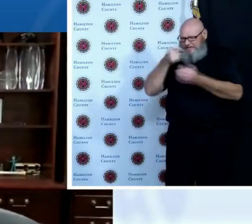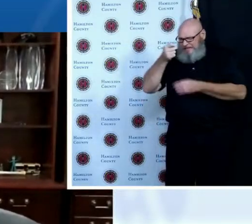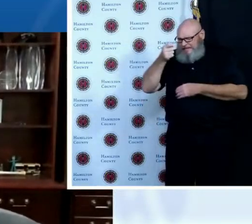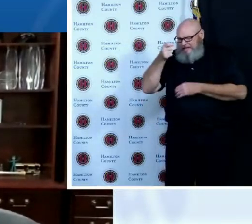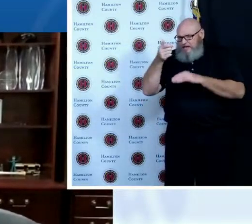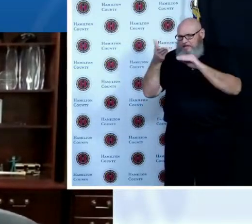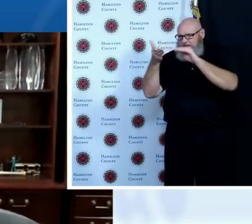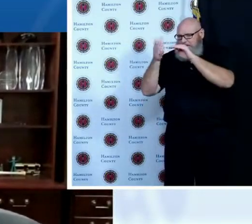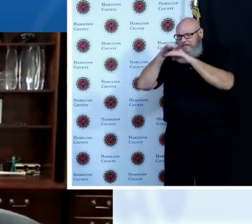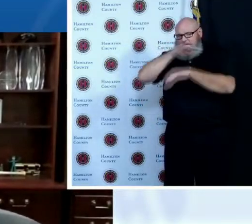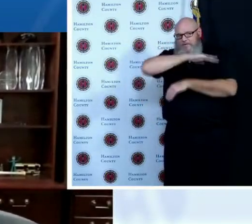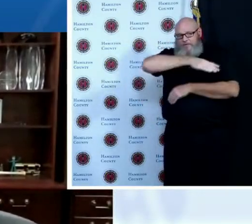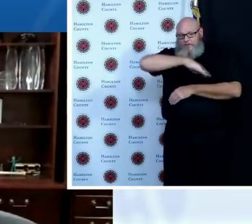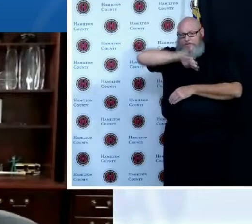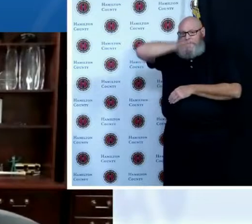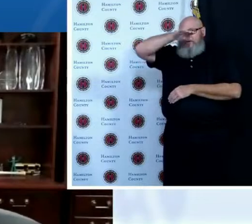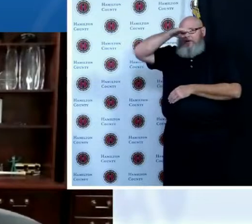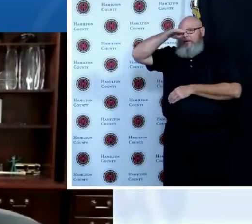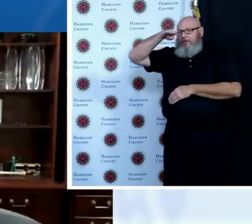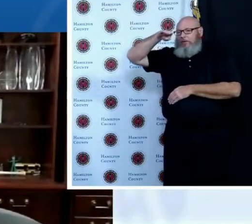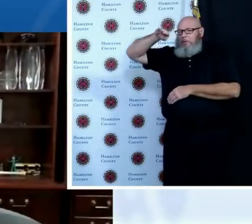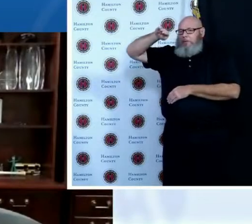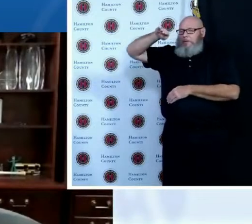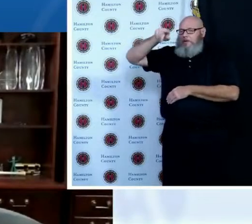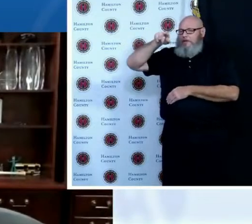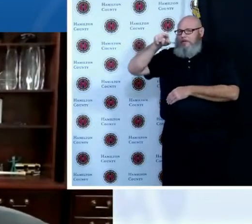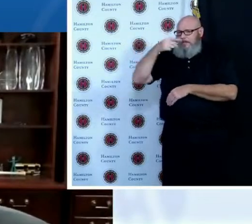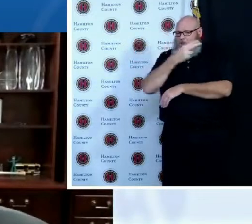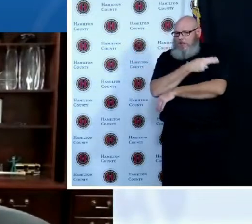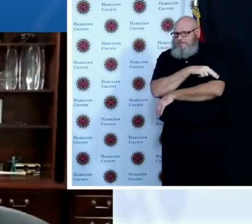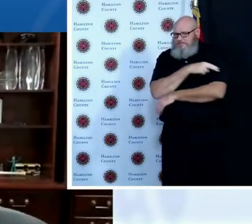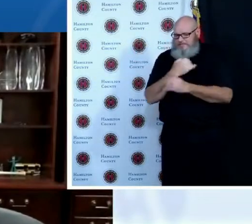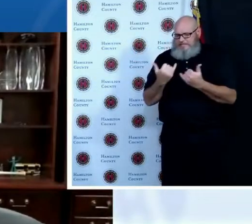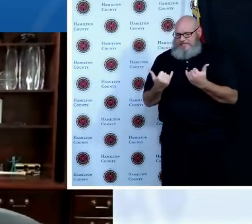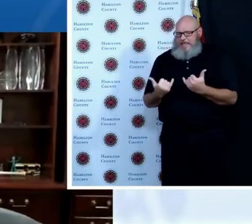be a sort of the canary in the coal mine if you will about what we might see out of the